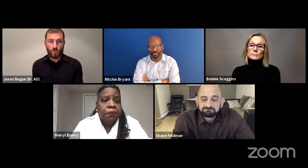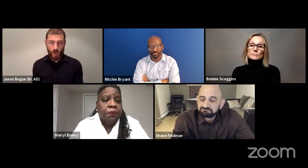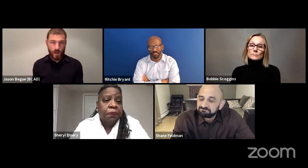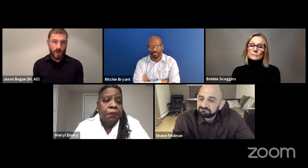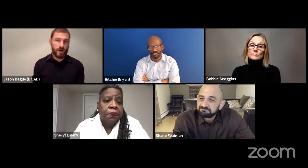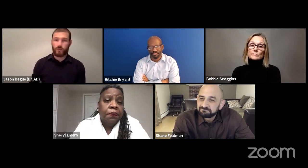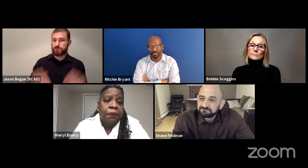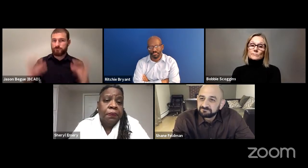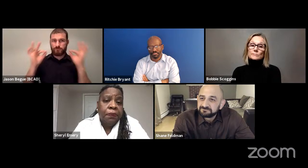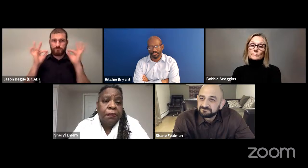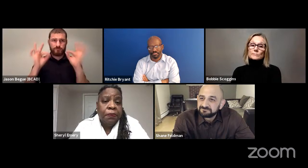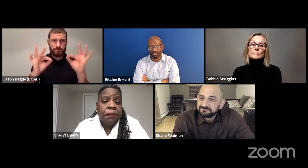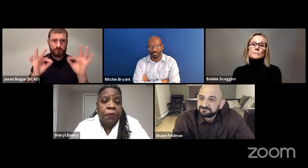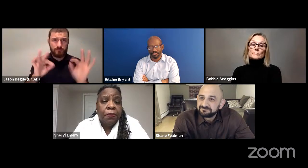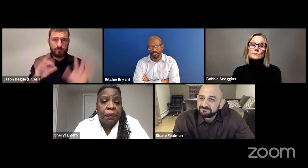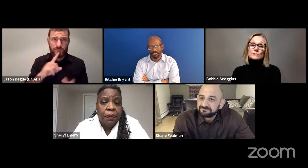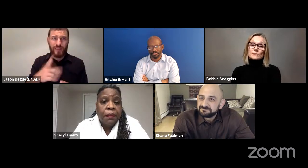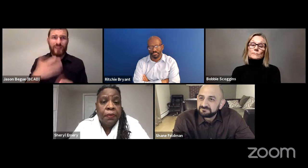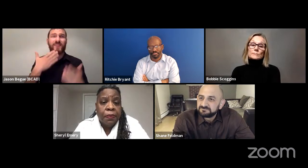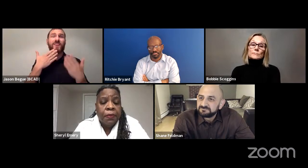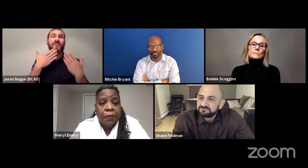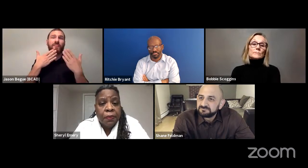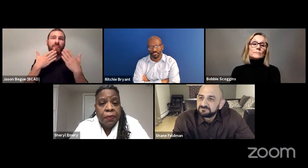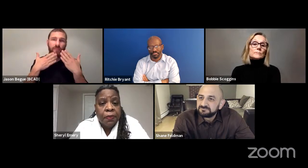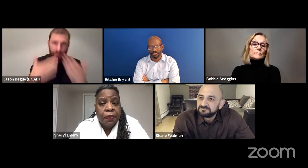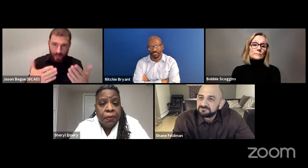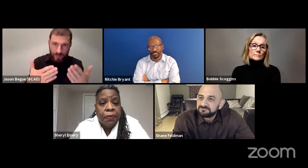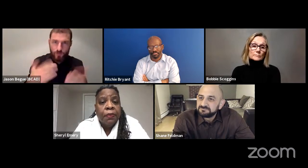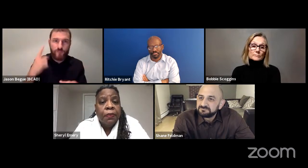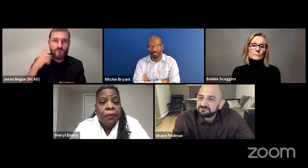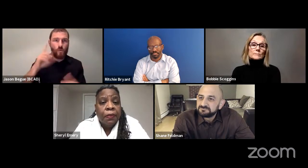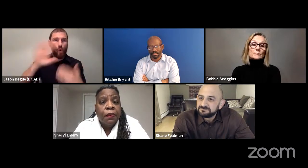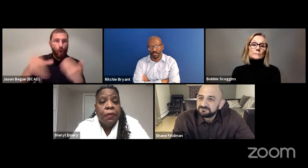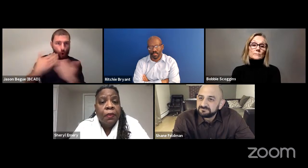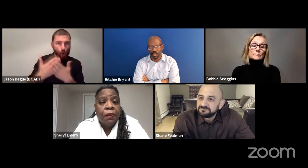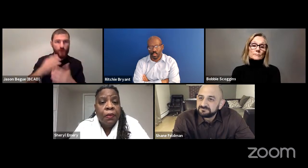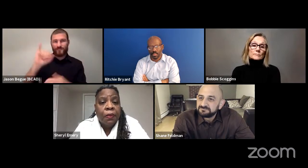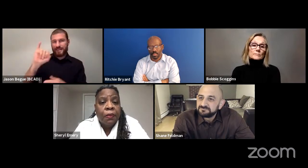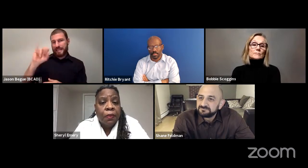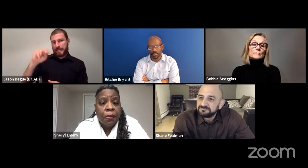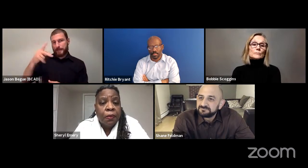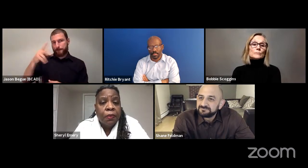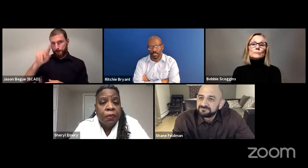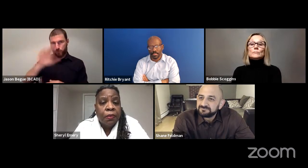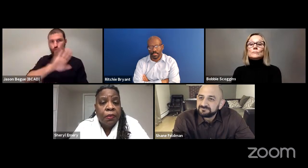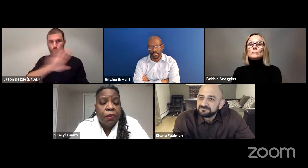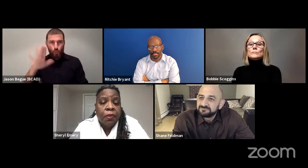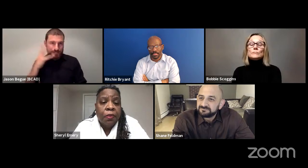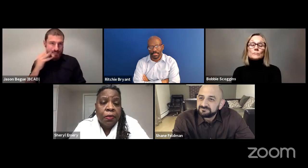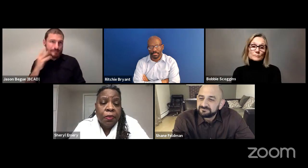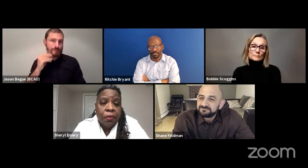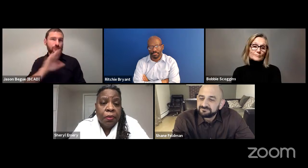stakeholders. So that's very, very important. JASON BEGUE: Thank you. Thank you for all